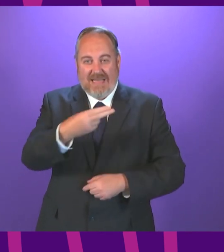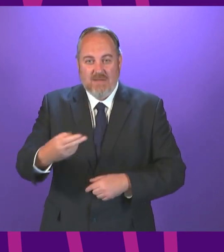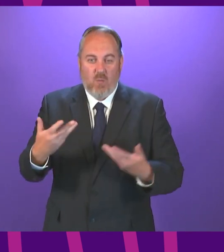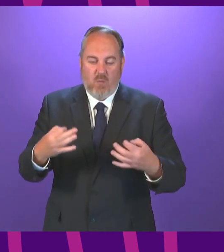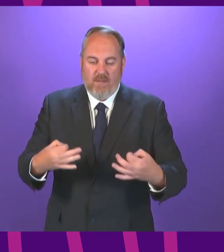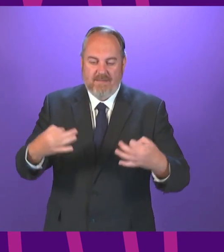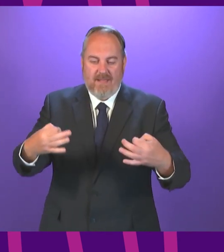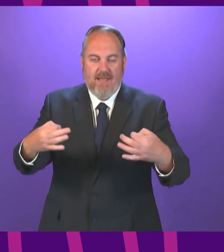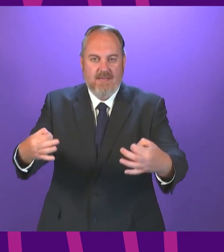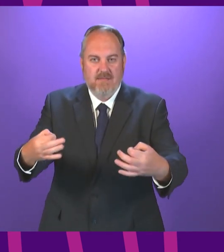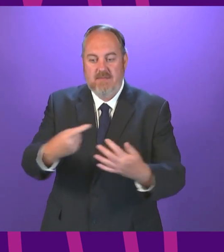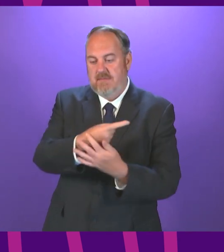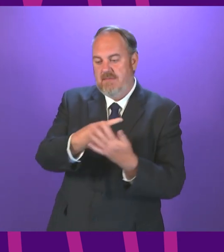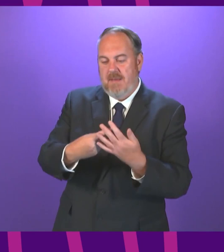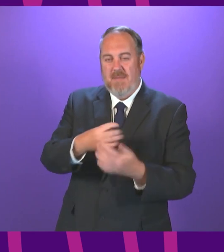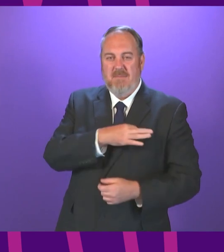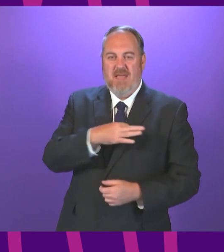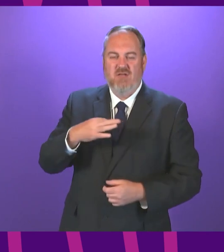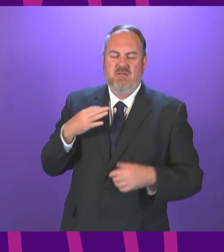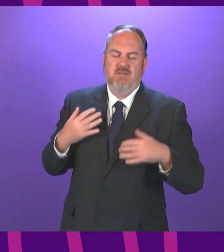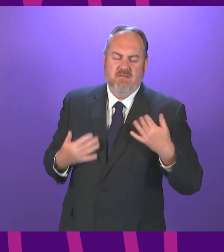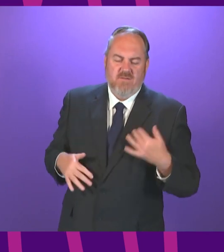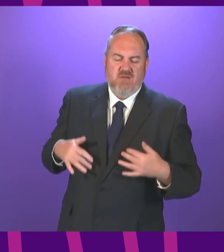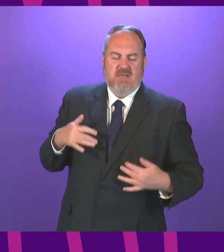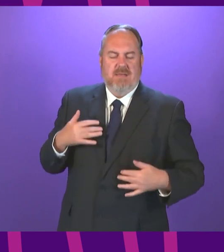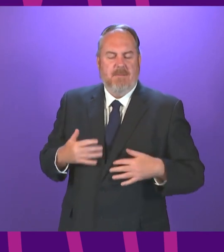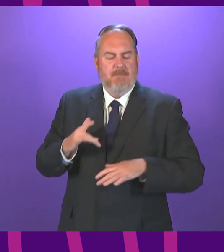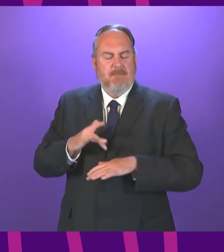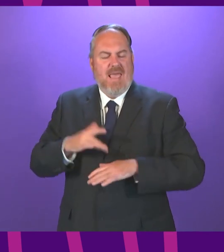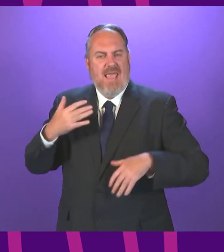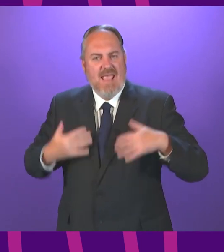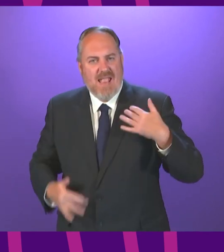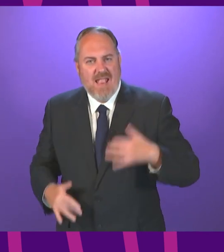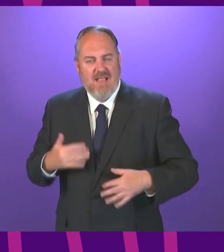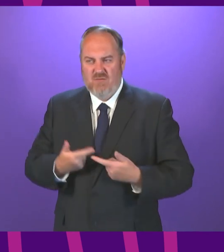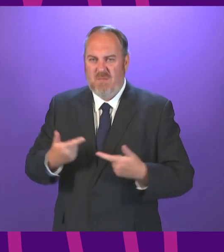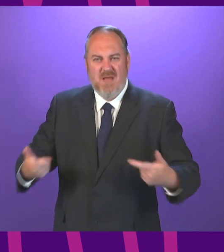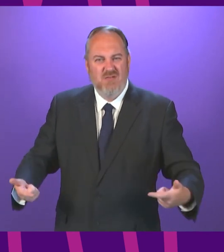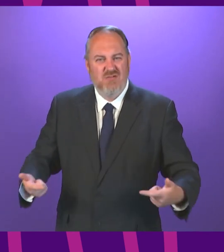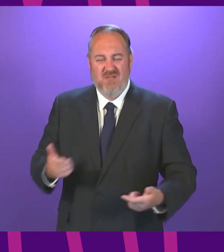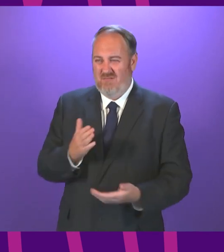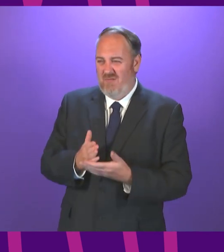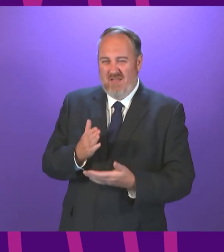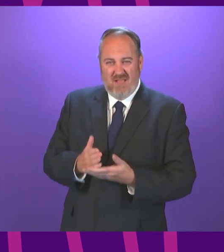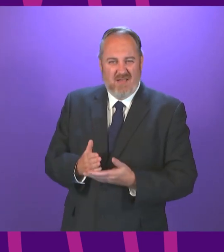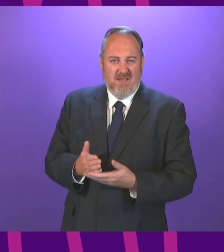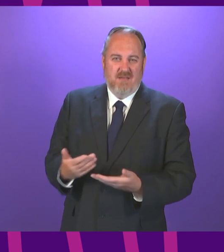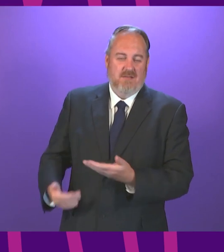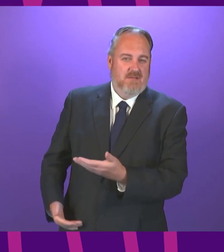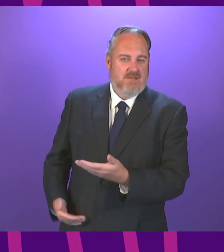and some patients lie waiting in agony for vital treatments and procedures. The First Minister will be aware that the Scottish Conservatives have repeatedly called for